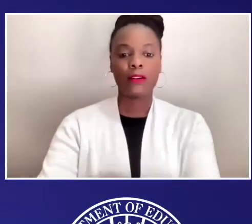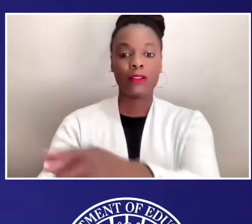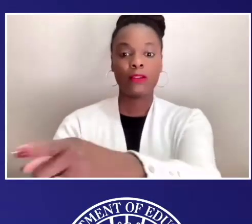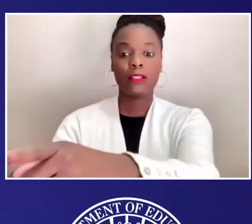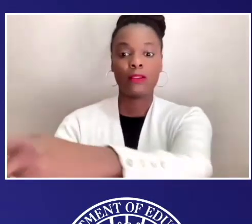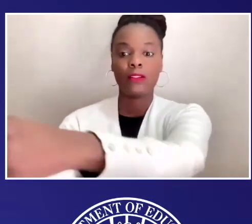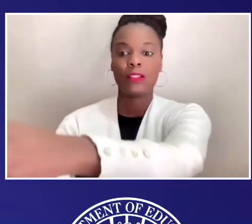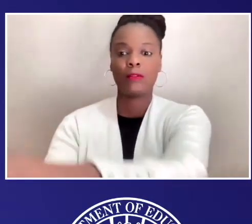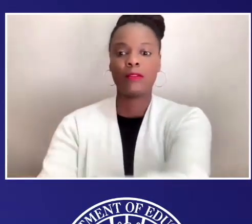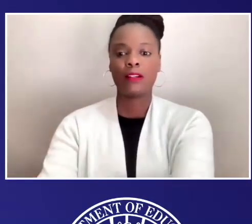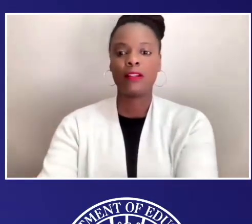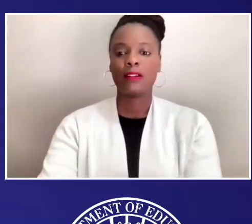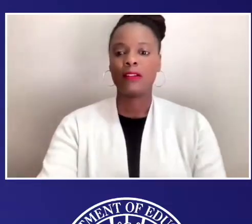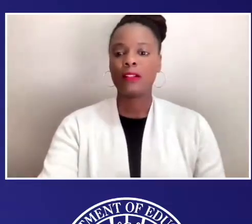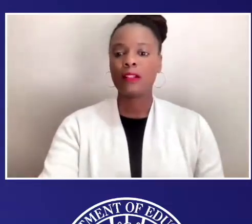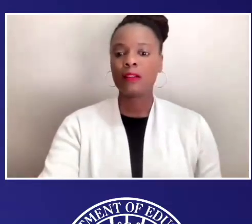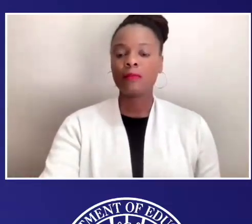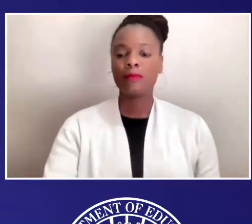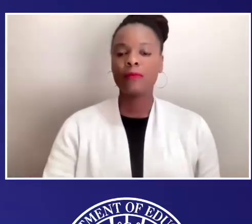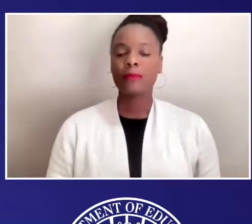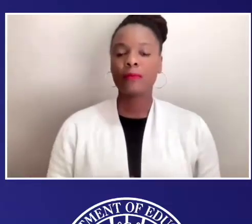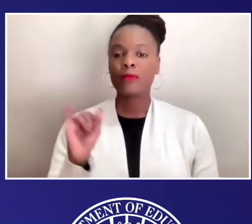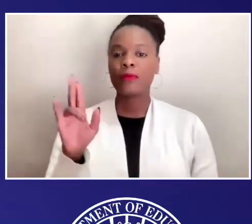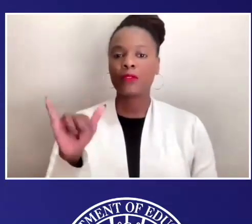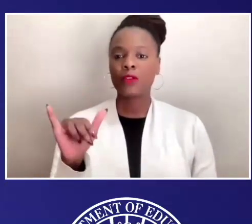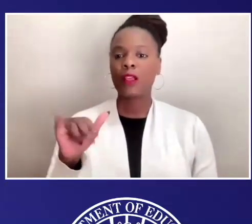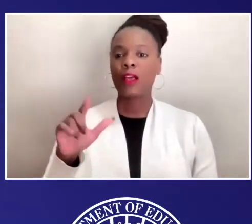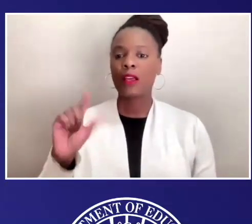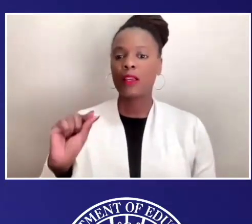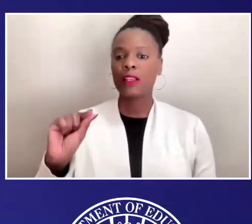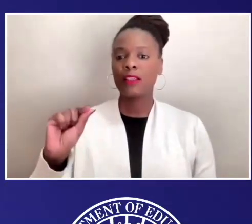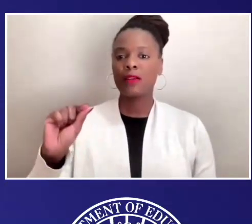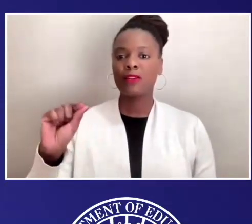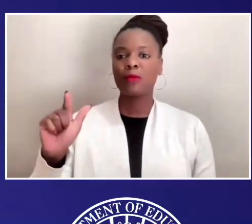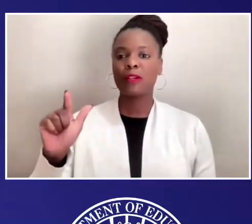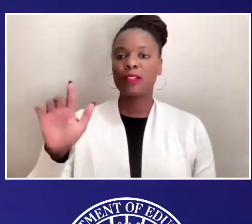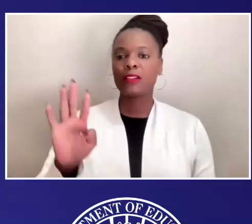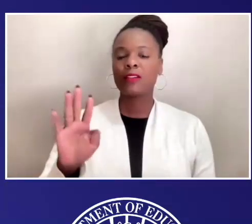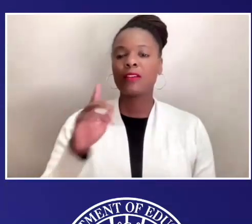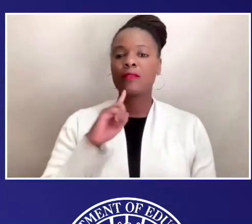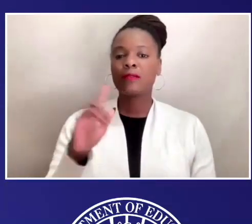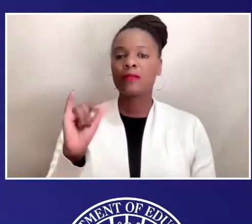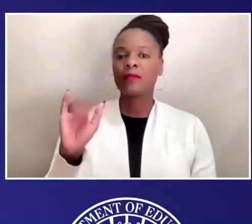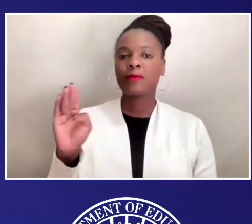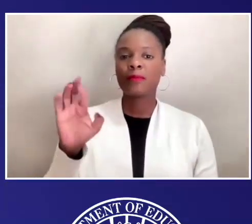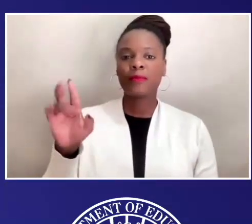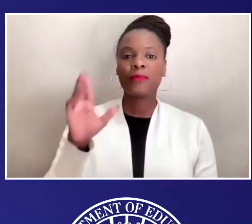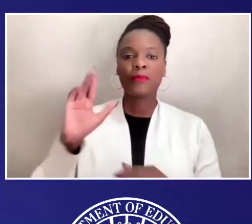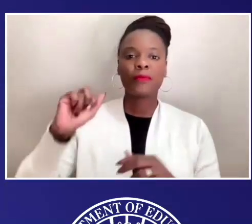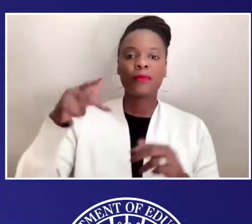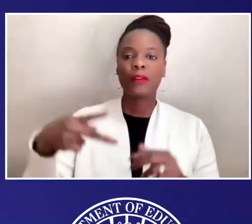July 1 of 2028, and then once they're in IBR RAP, they cannot switch to the other plan? Is that -- was that the answer?